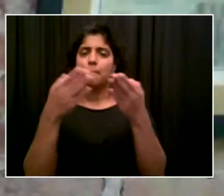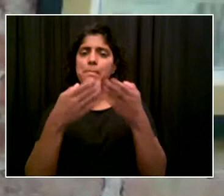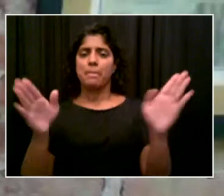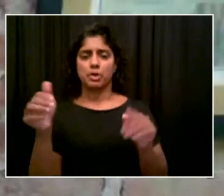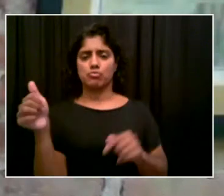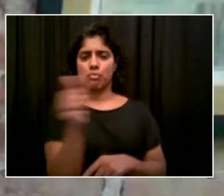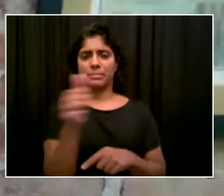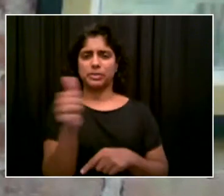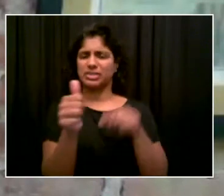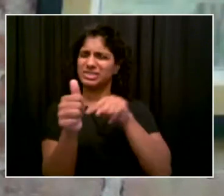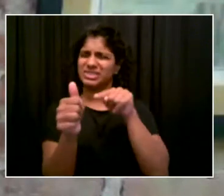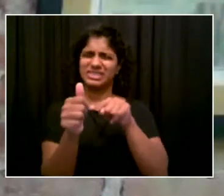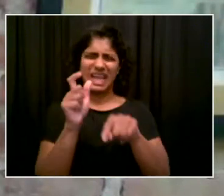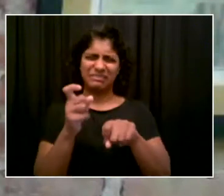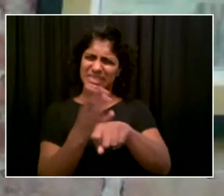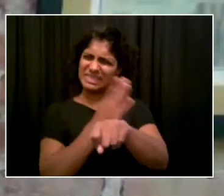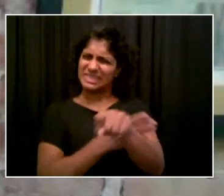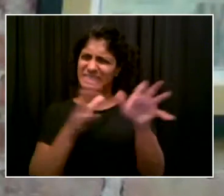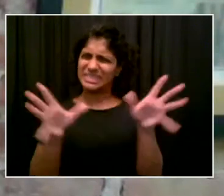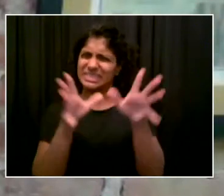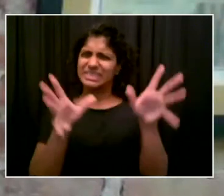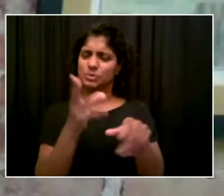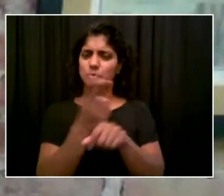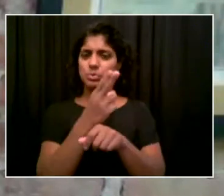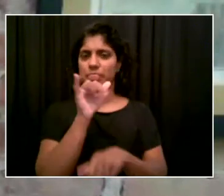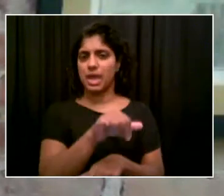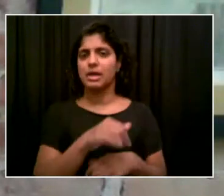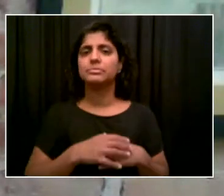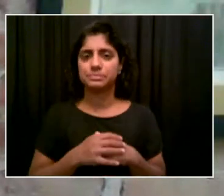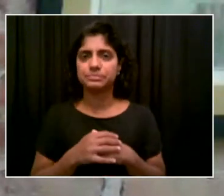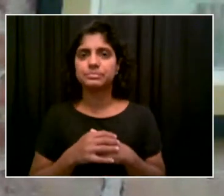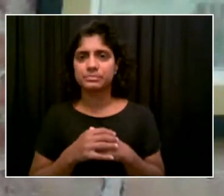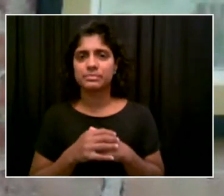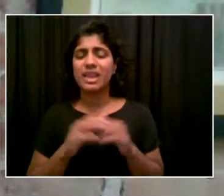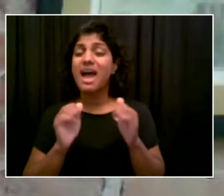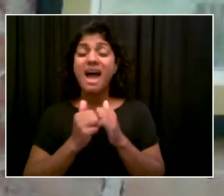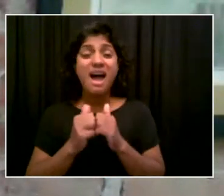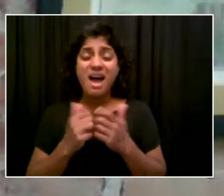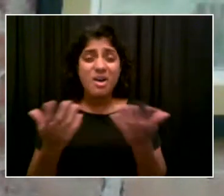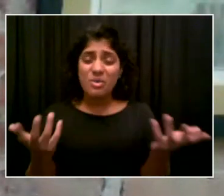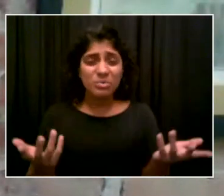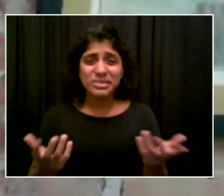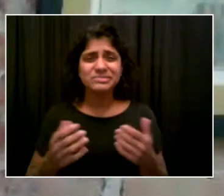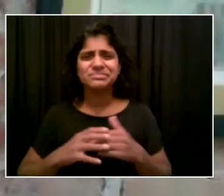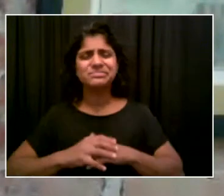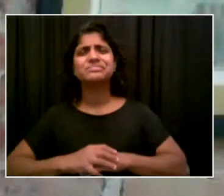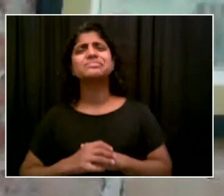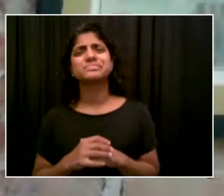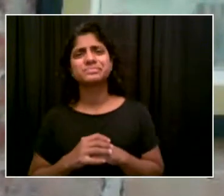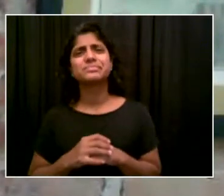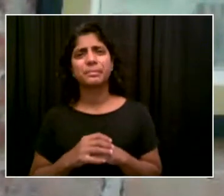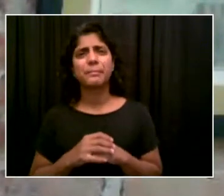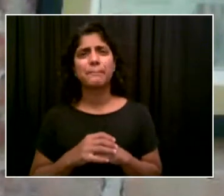THE MOST